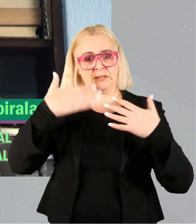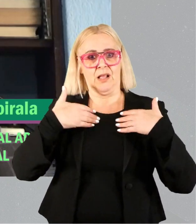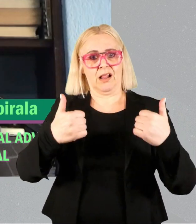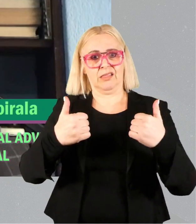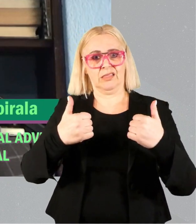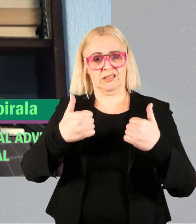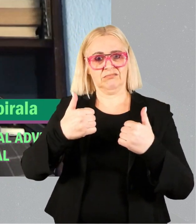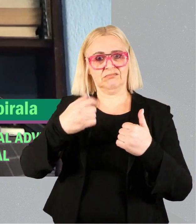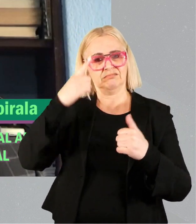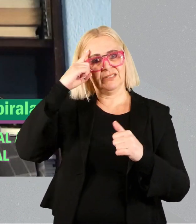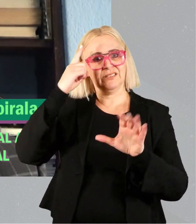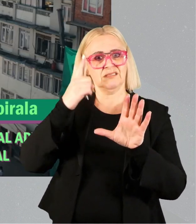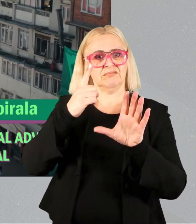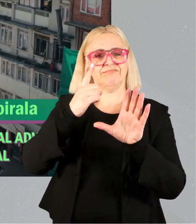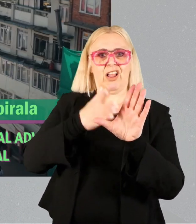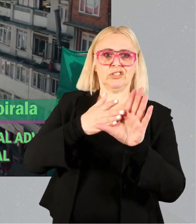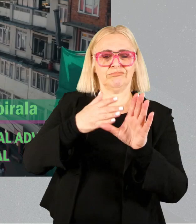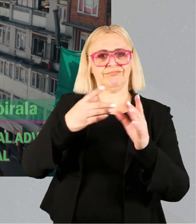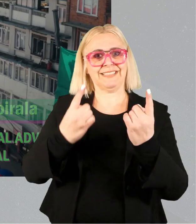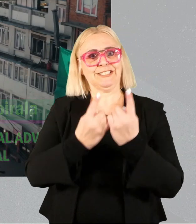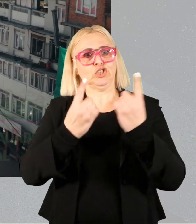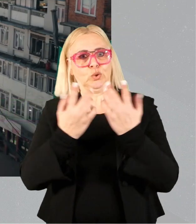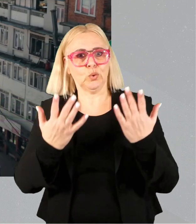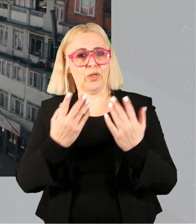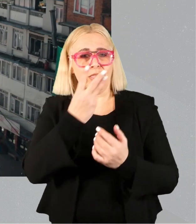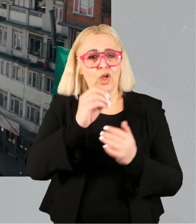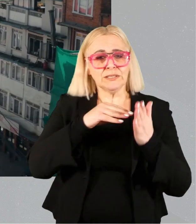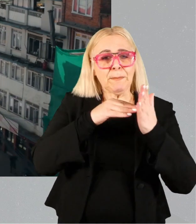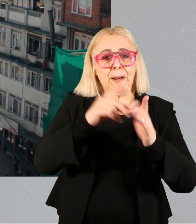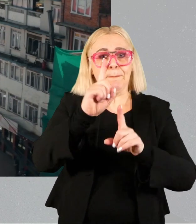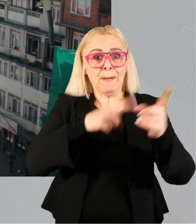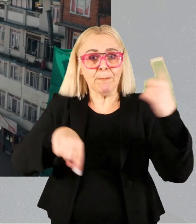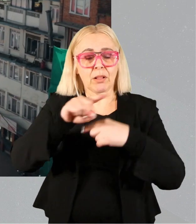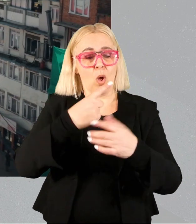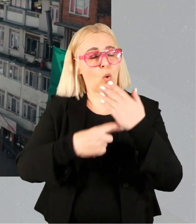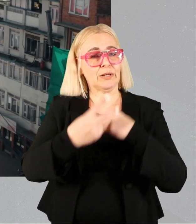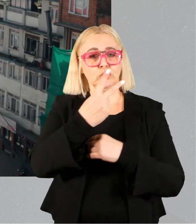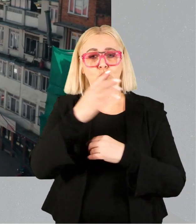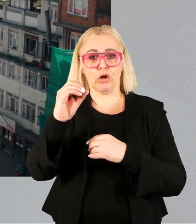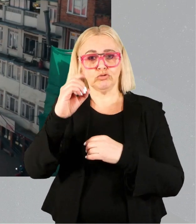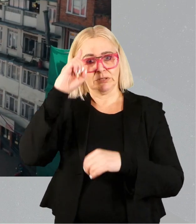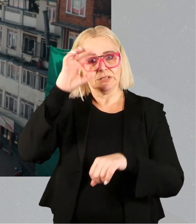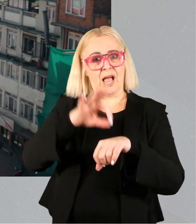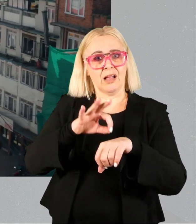and psychosocial issues, estimated at around 200 psychiatrists for 30 million people.